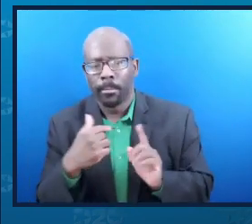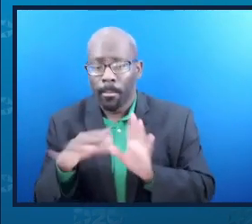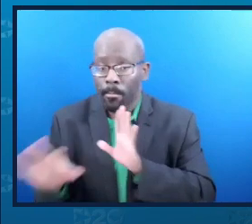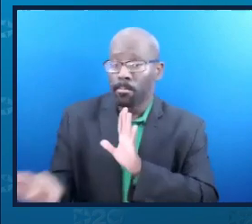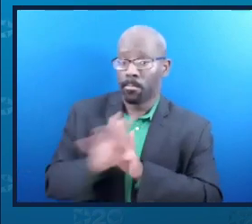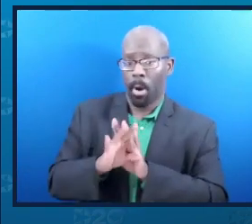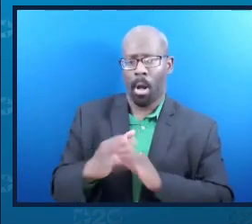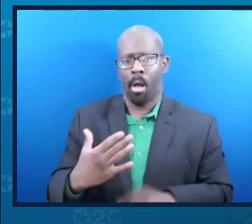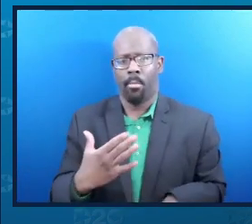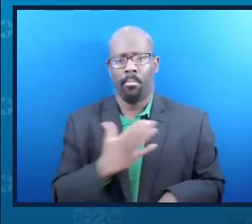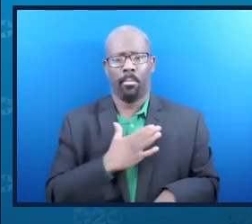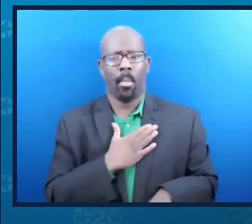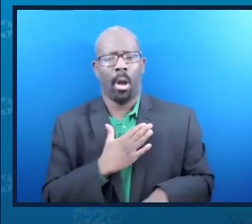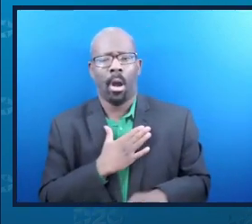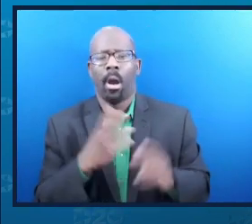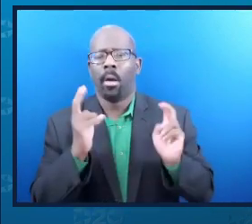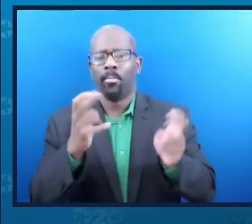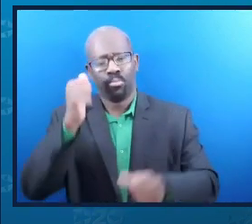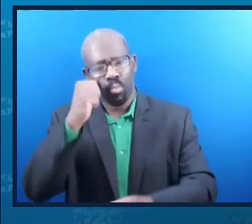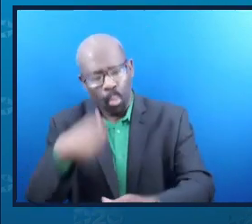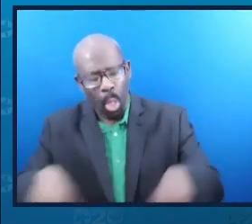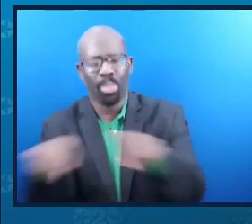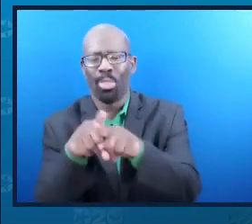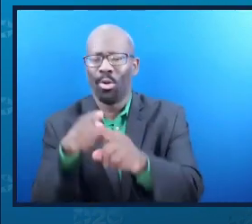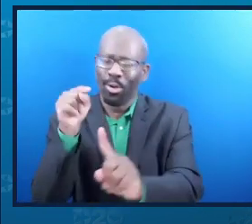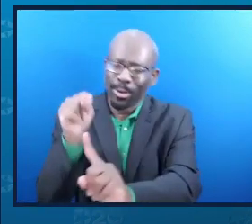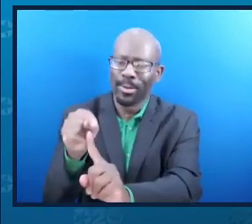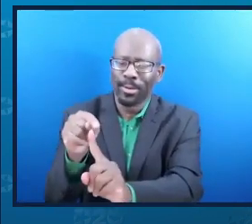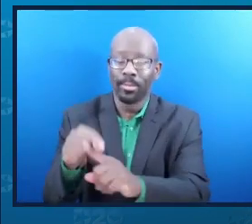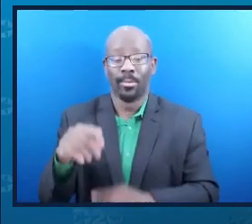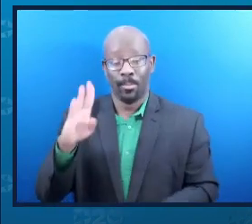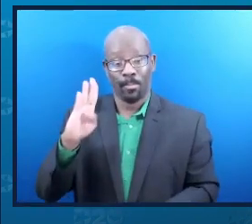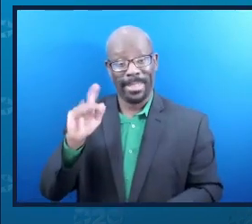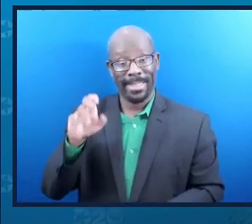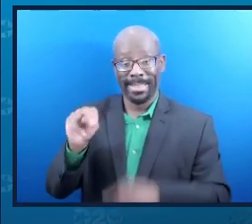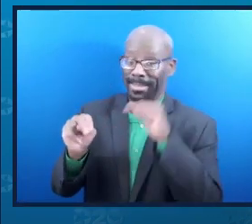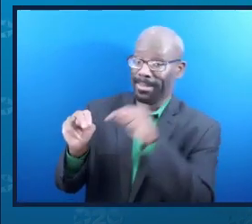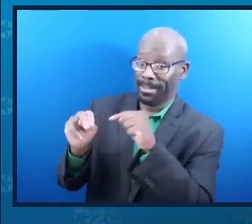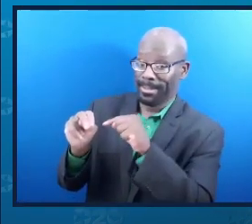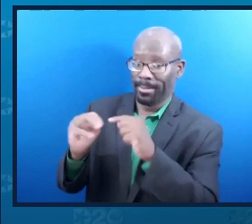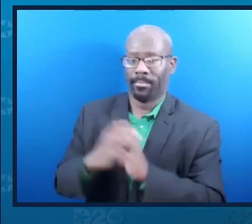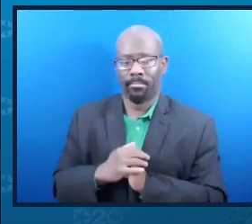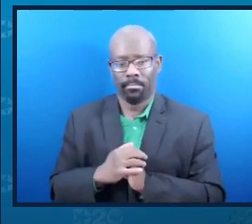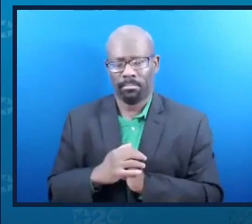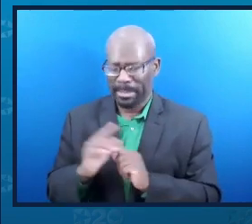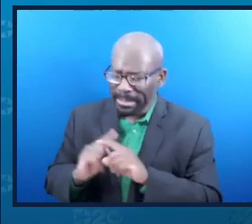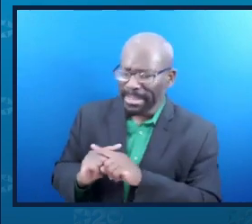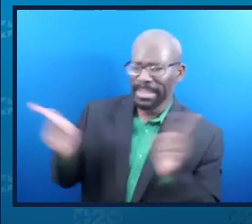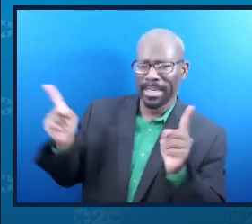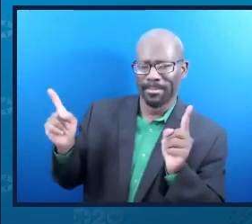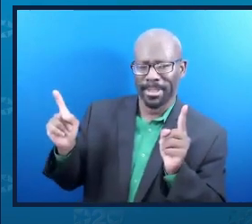JOANNE COME FROM DIFFERENT PLACES, A DIFFERENT GENERATIONS,